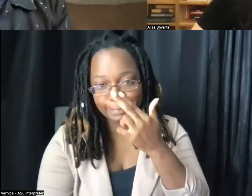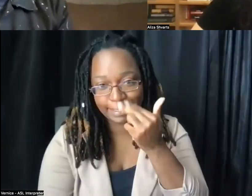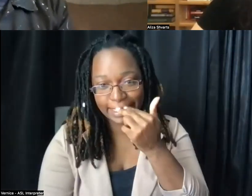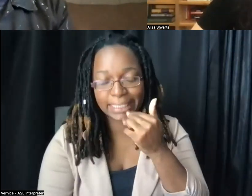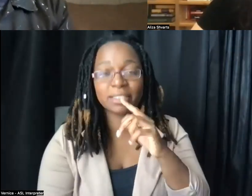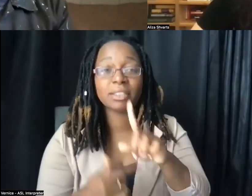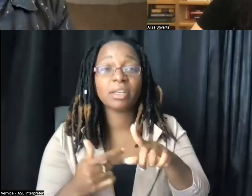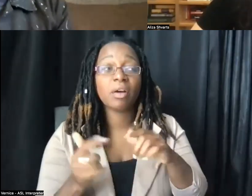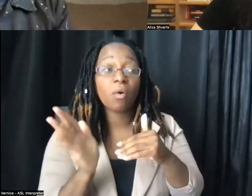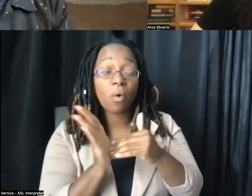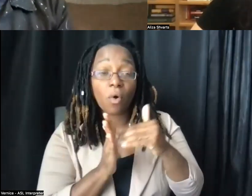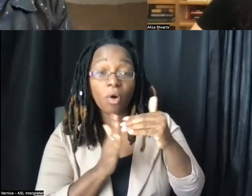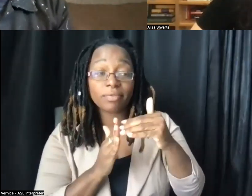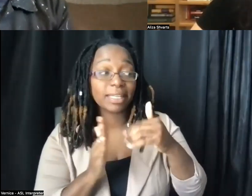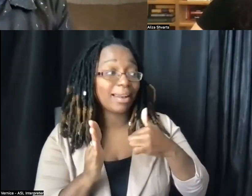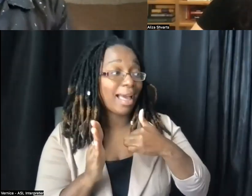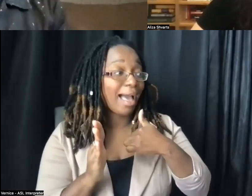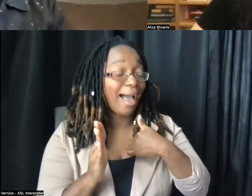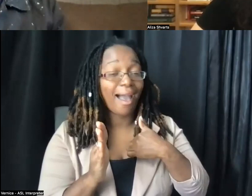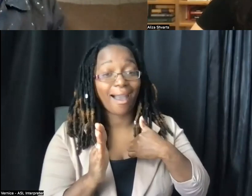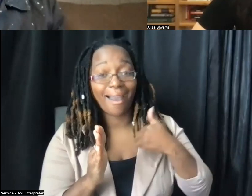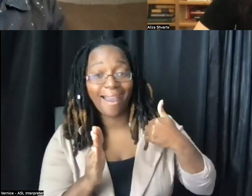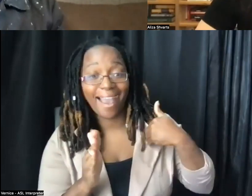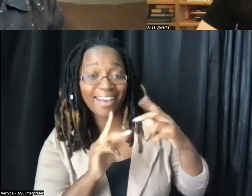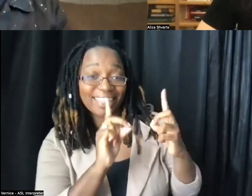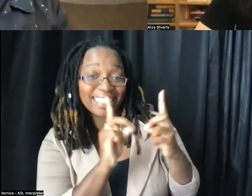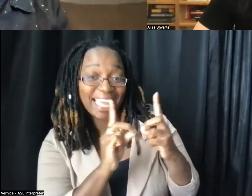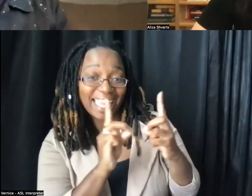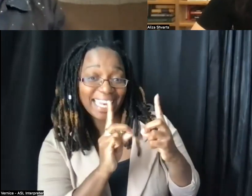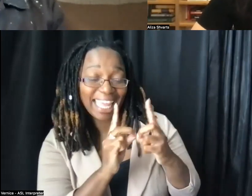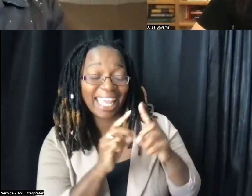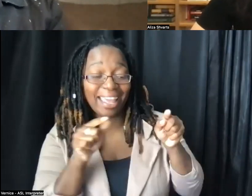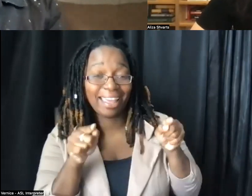And the thing that I talk about and it is funny because I often